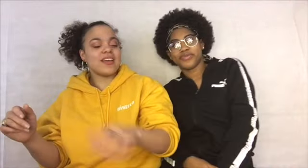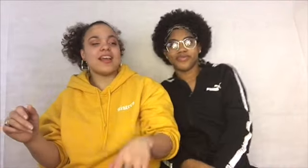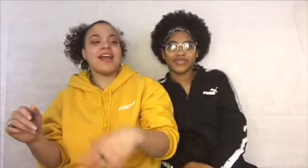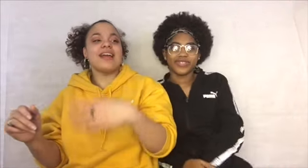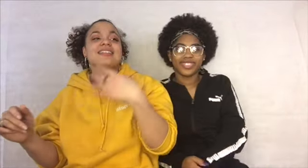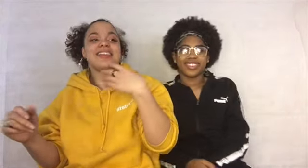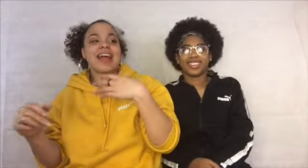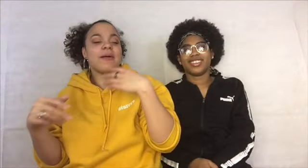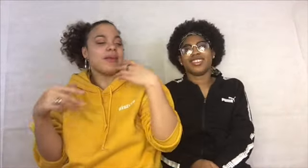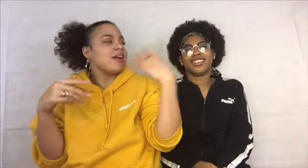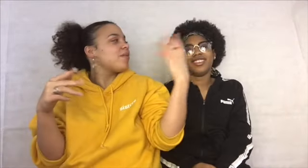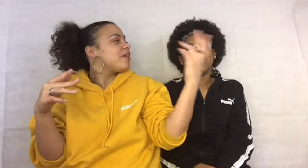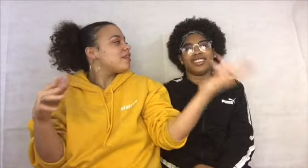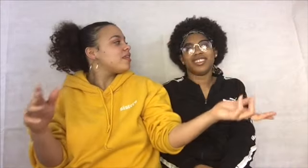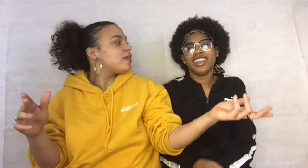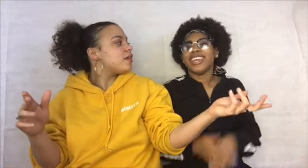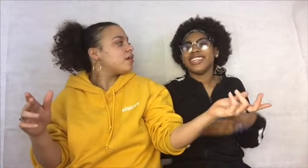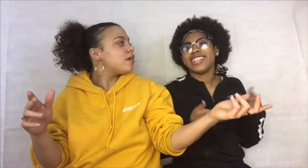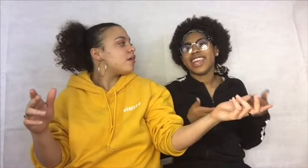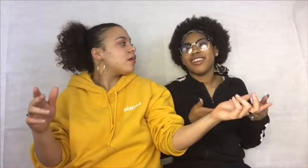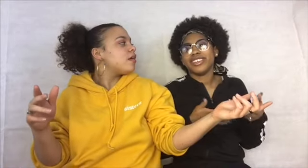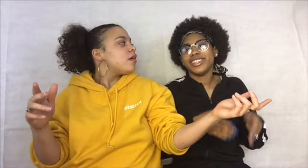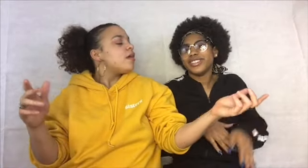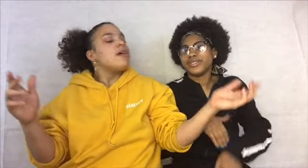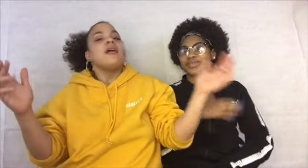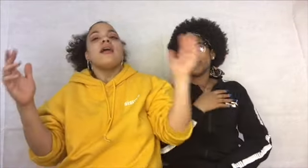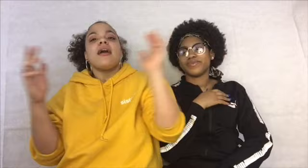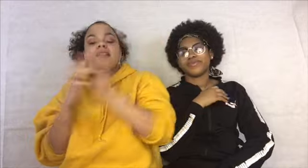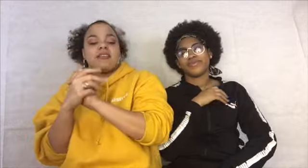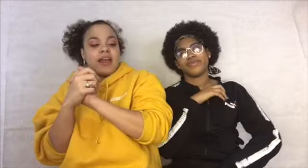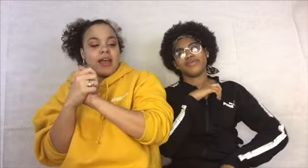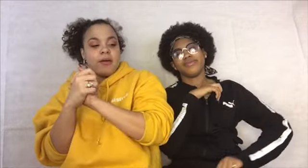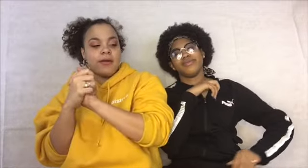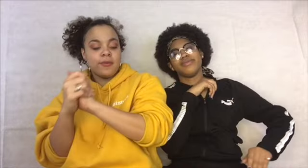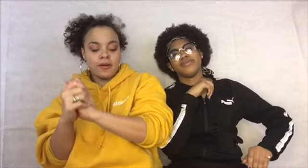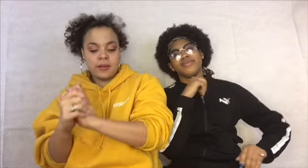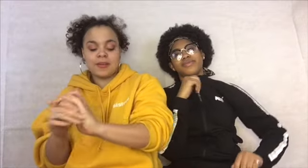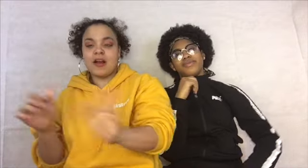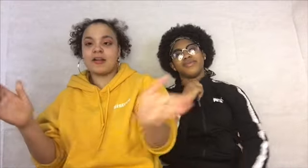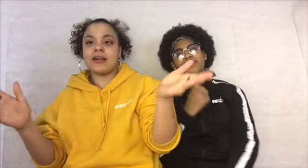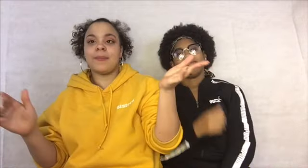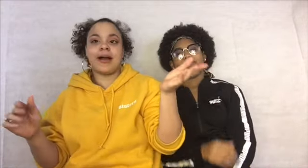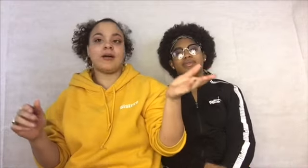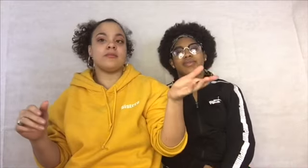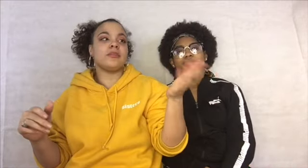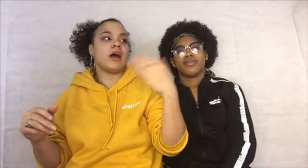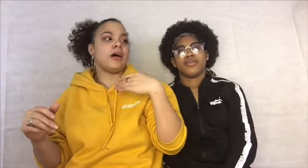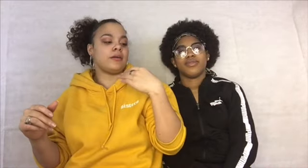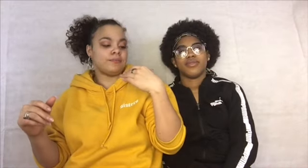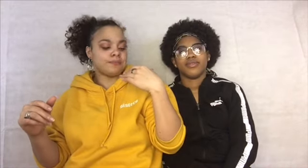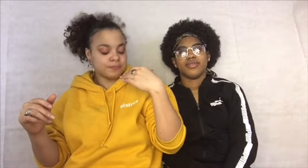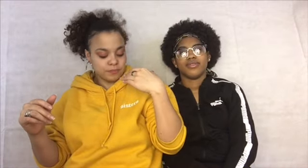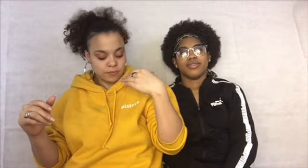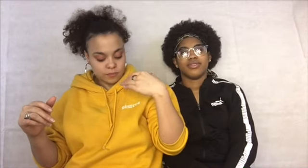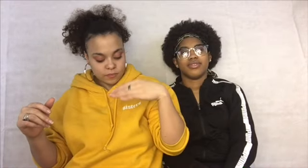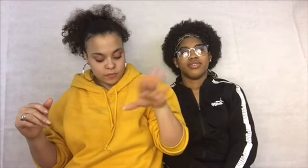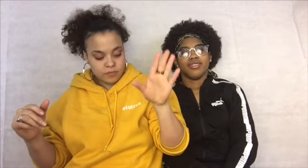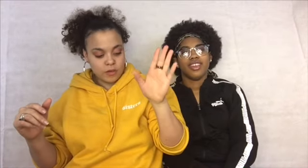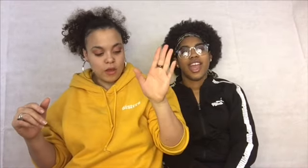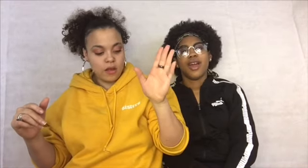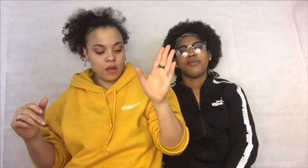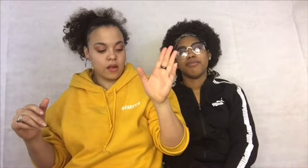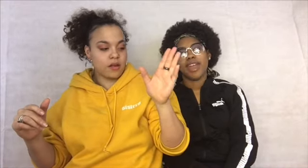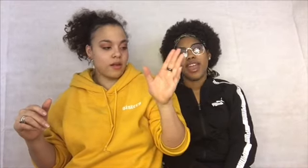Hey it is Really Rovina and today I'm here with Etalia and today we're gonna be talking about how we met